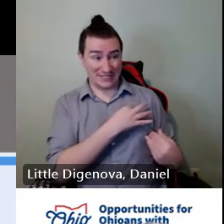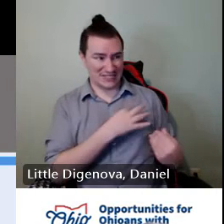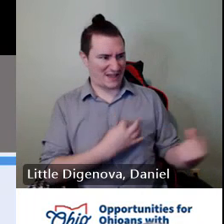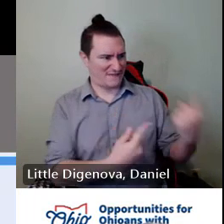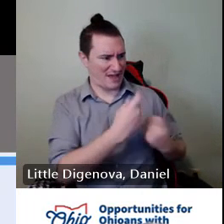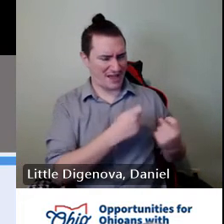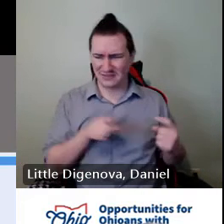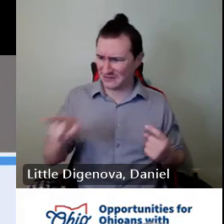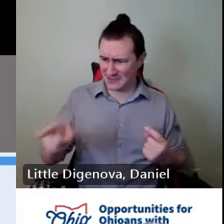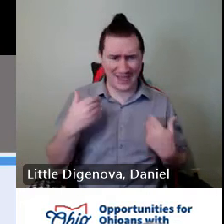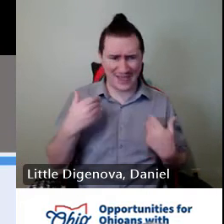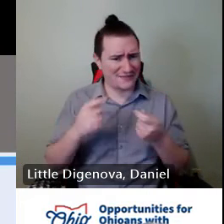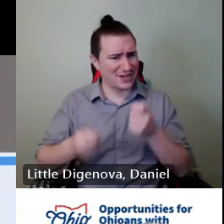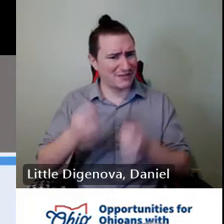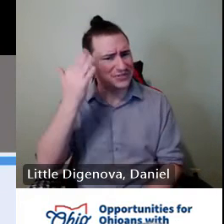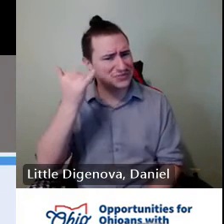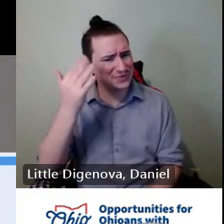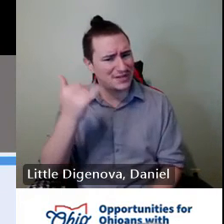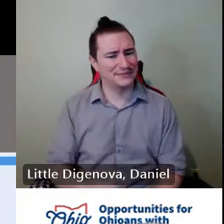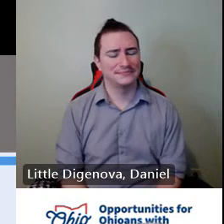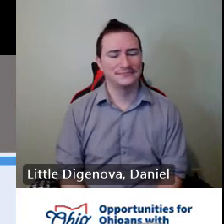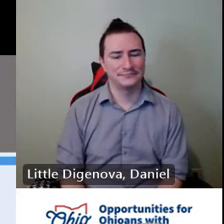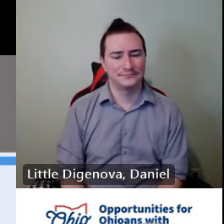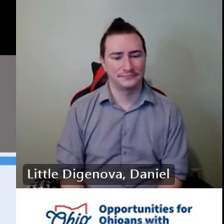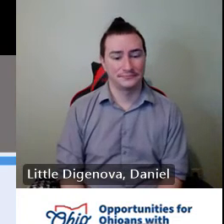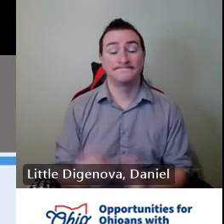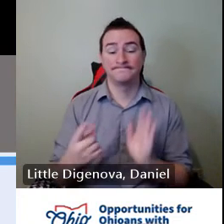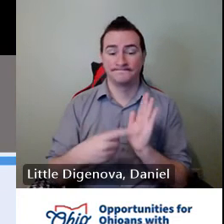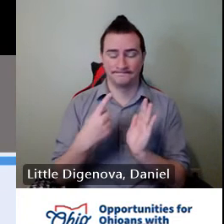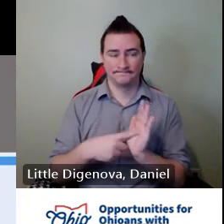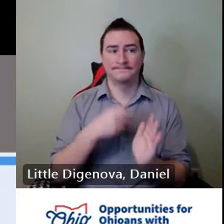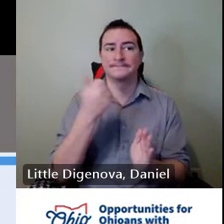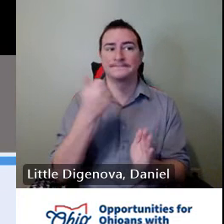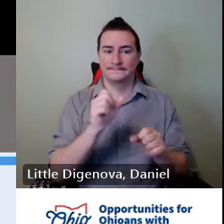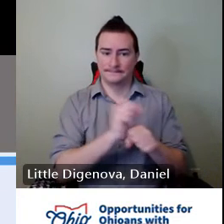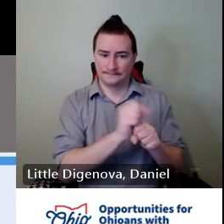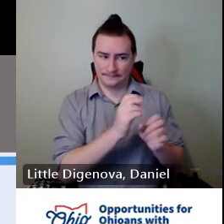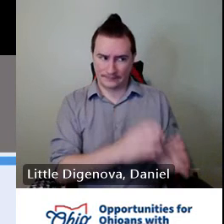Shelly: At times, other employees question the accommodations they notice in the workplace.